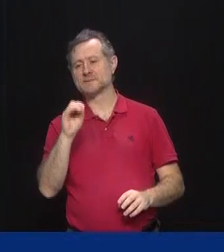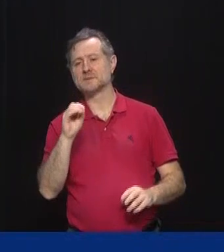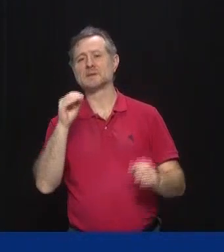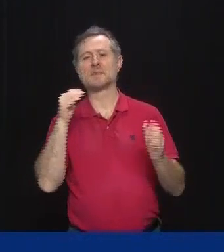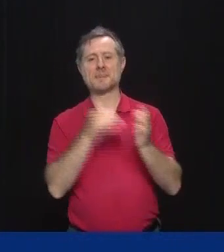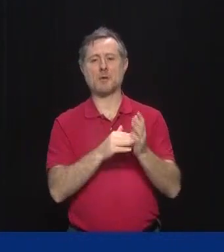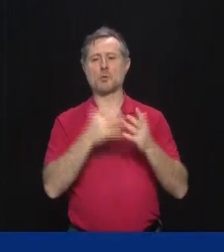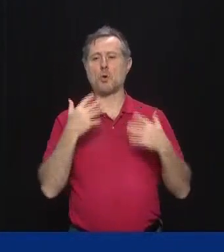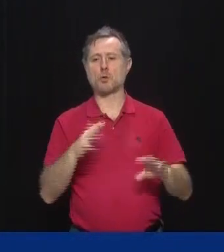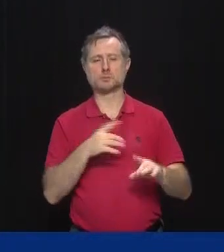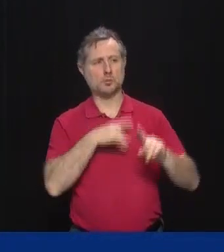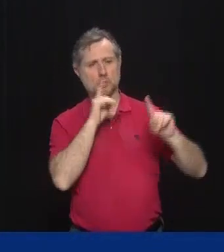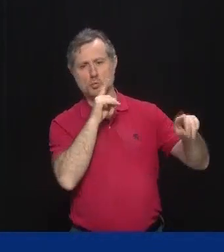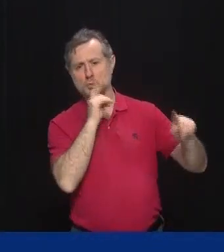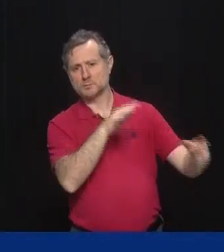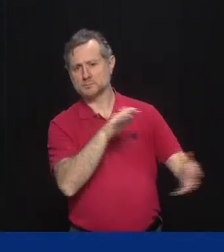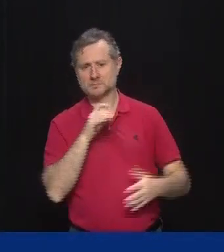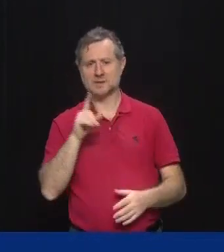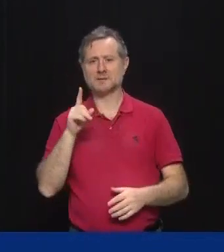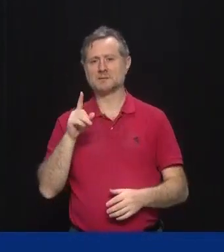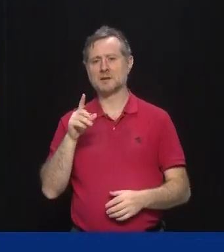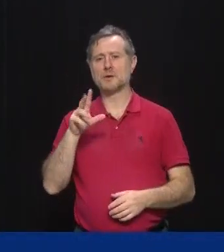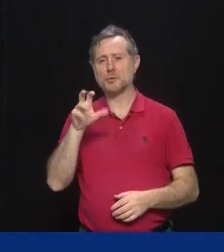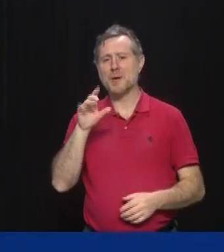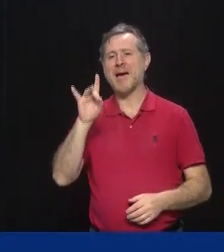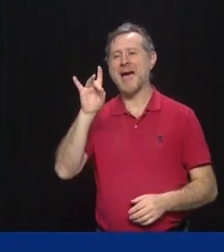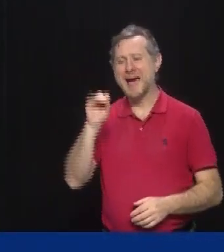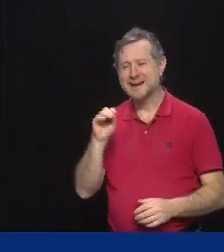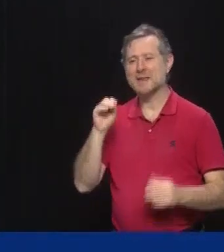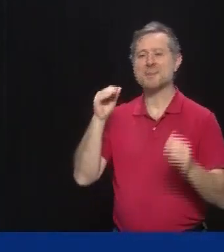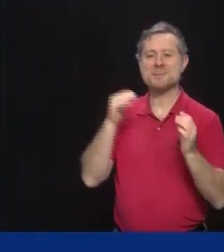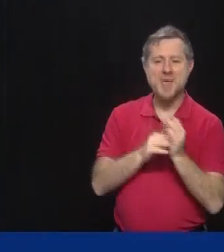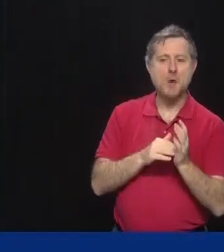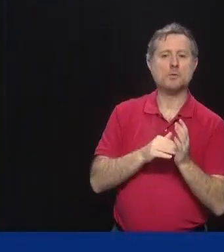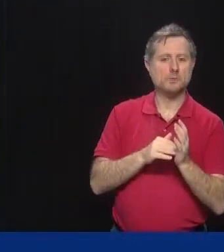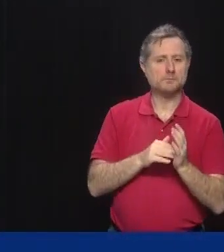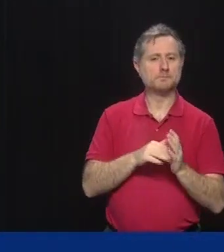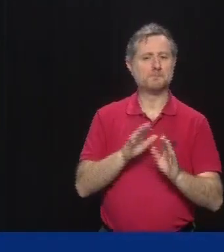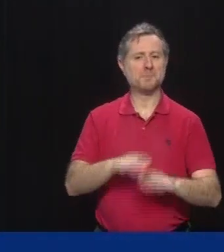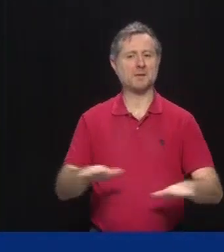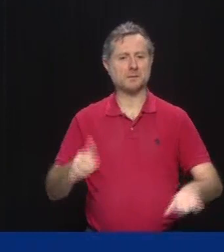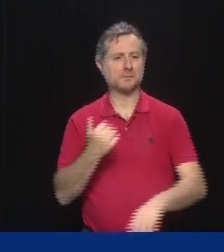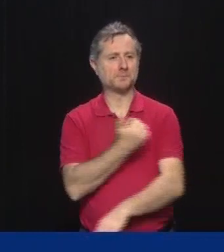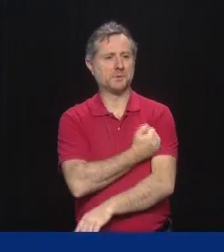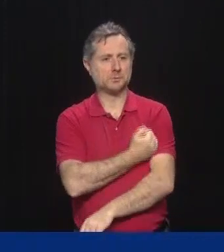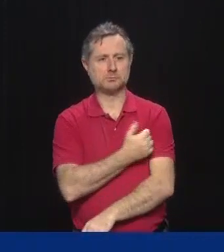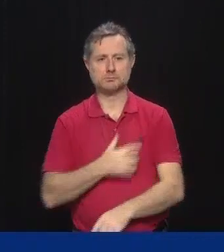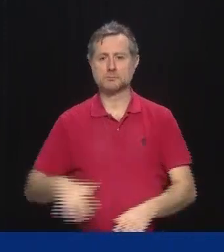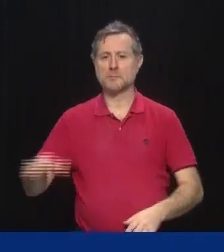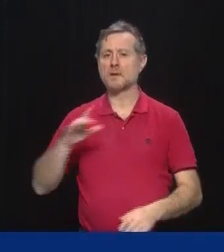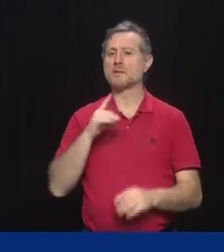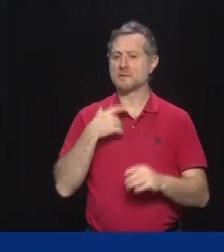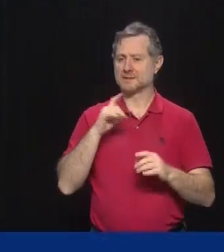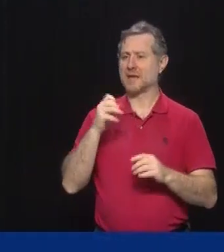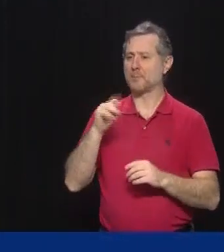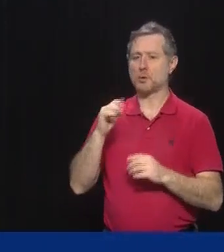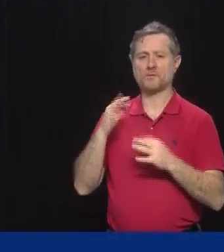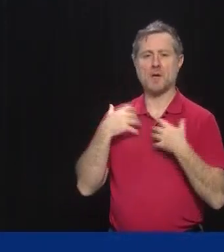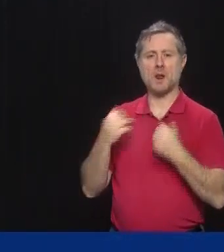EFFORTS ARE PAYING OFF. WE HAD OVER 370 PROVIDERS ACROSS